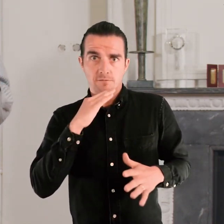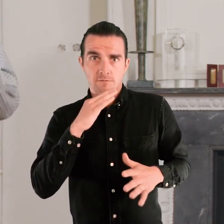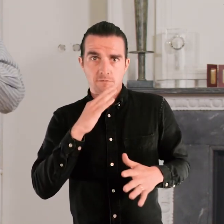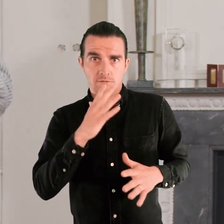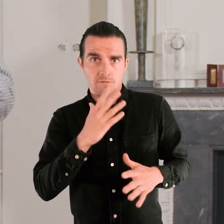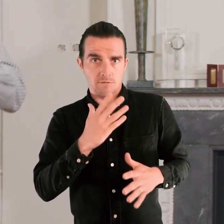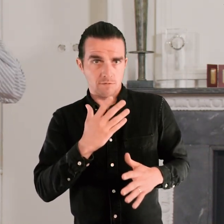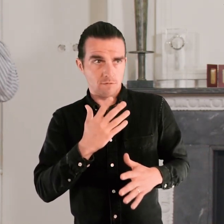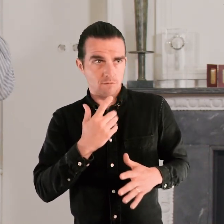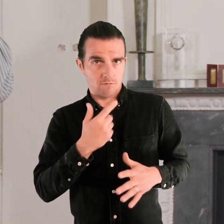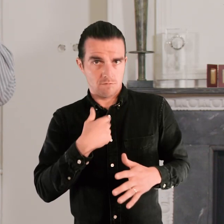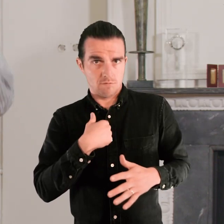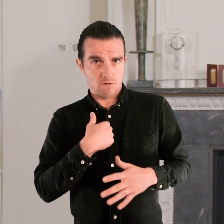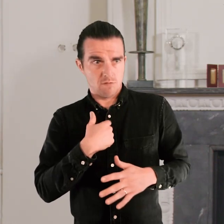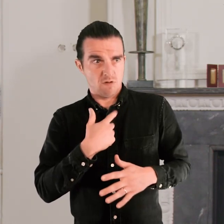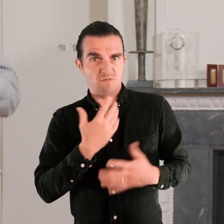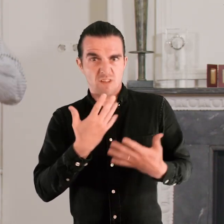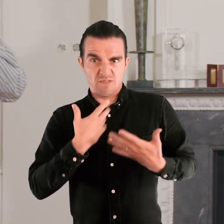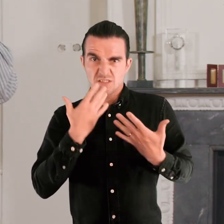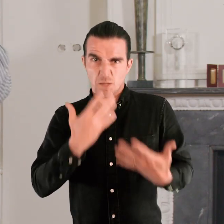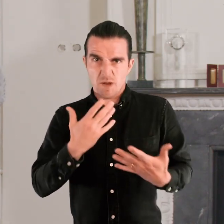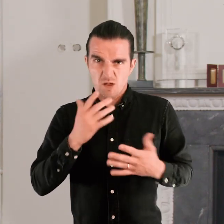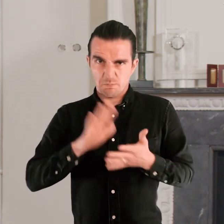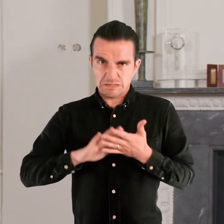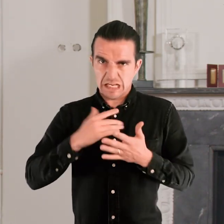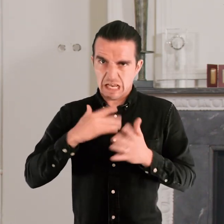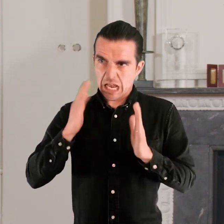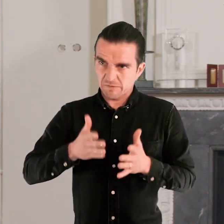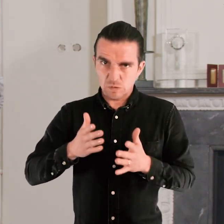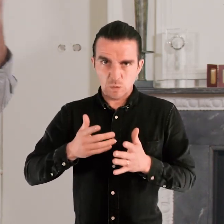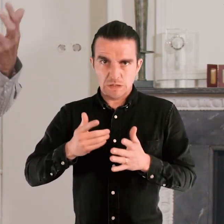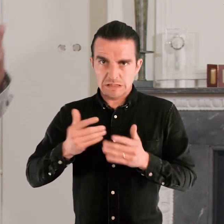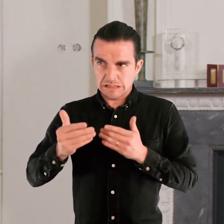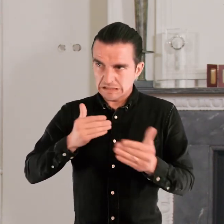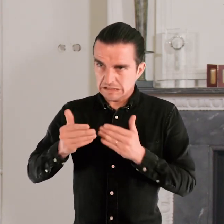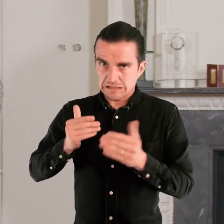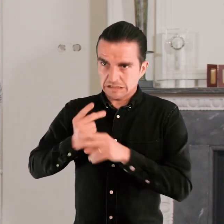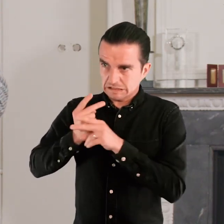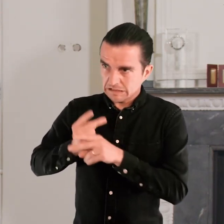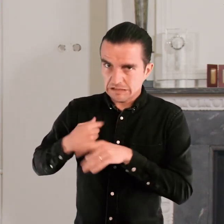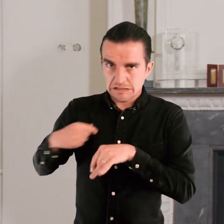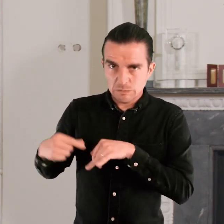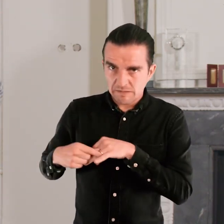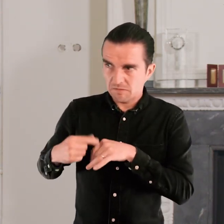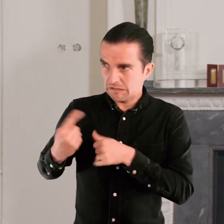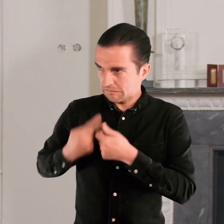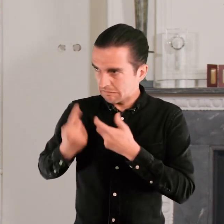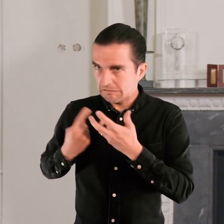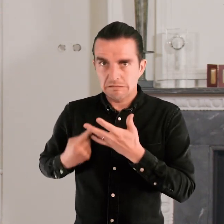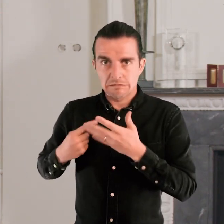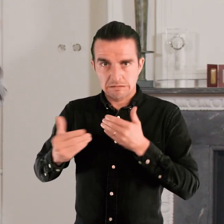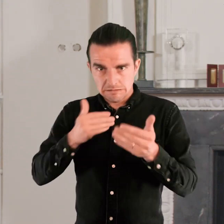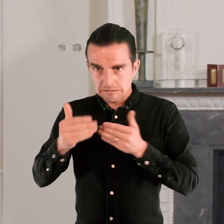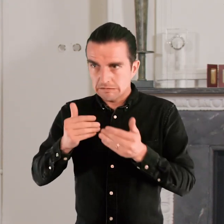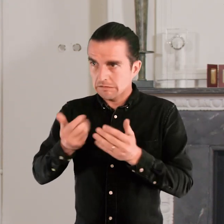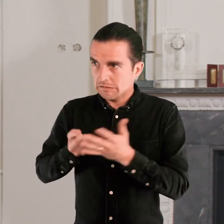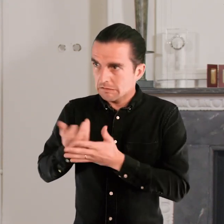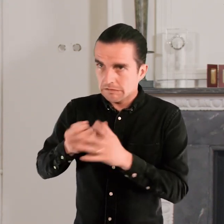It'll make him take care of himself. He’ll take care of his wife and things. I don’t want any of that.